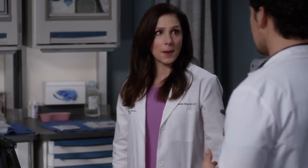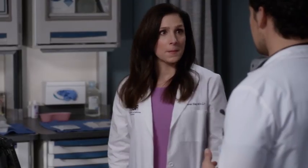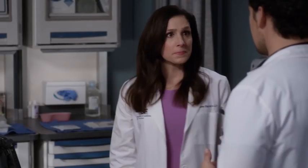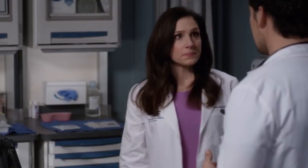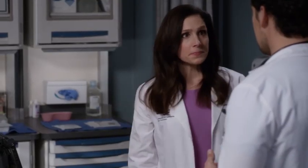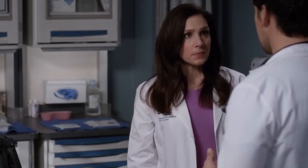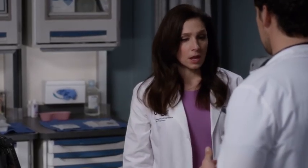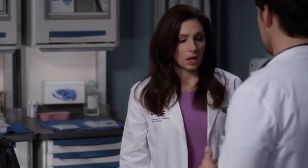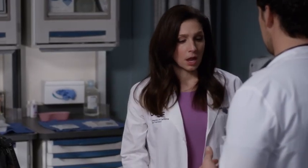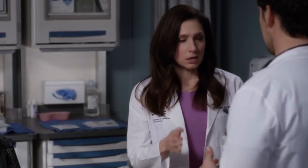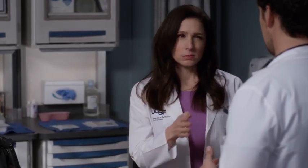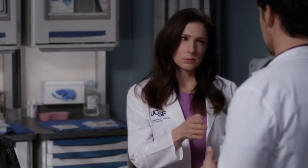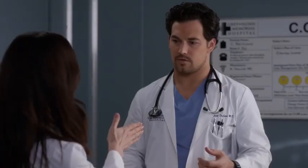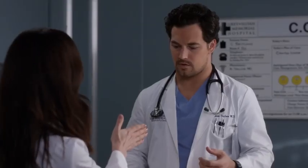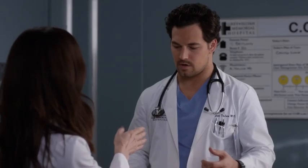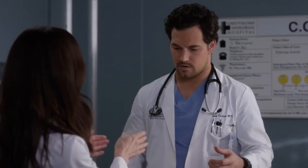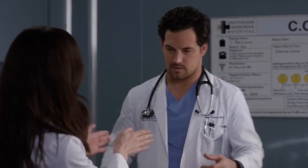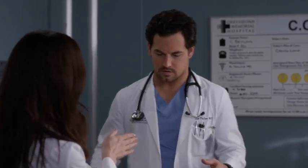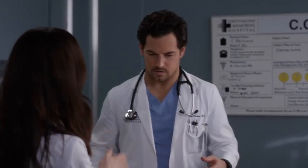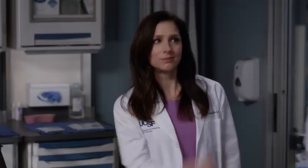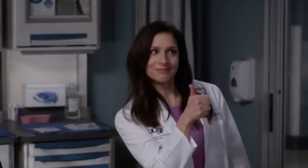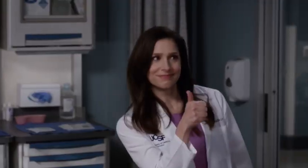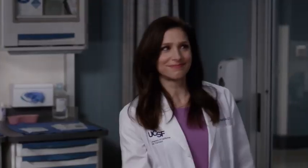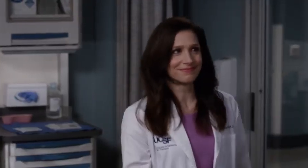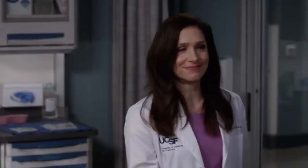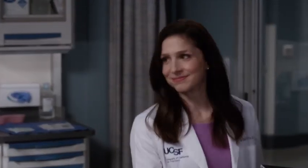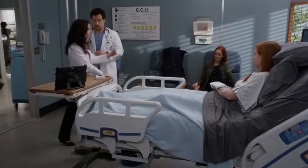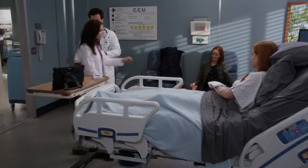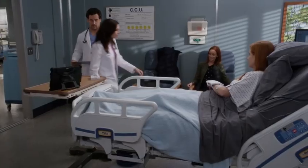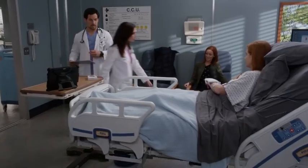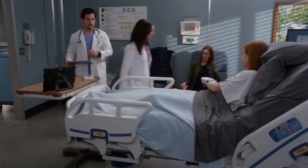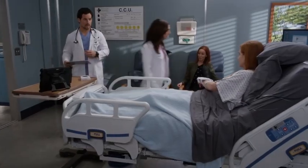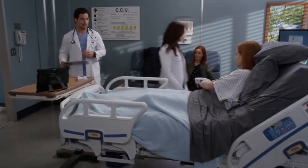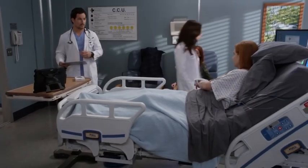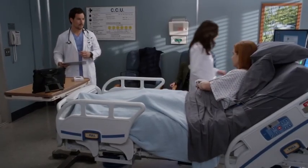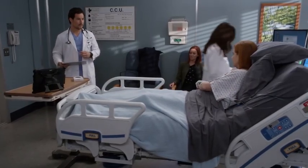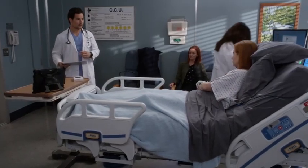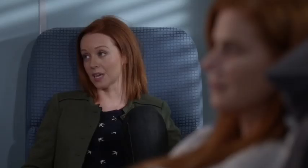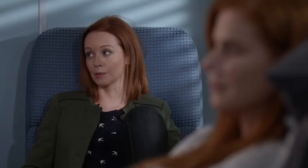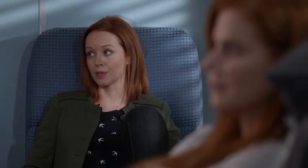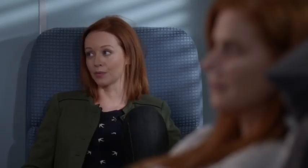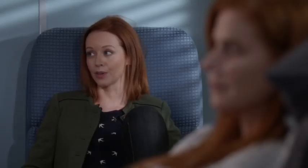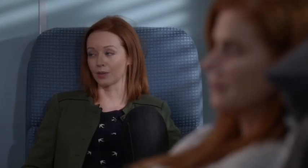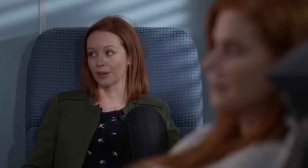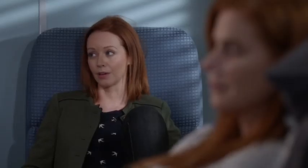Wow.The competence is just slapping me in the face right now.